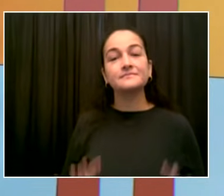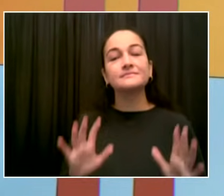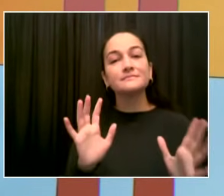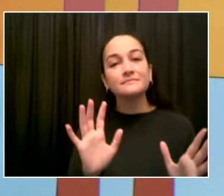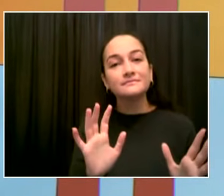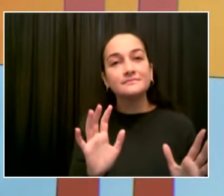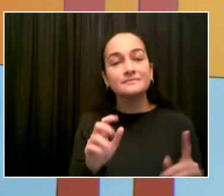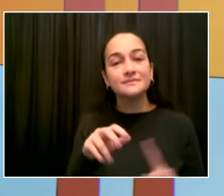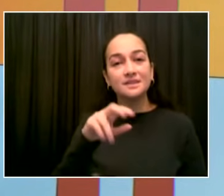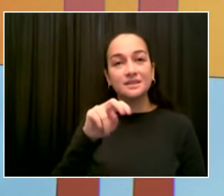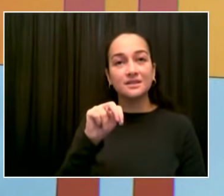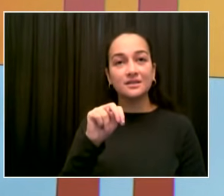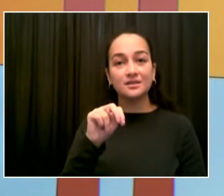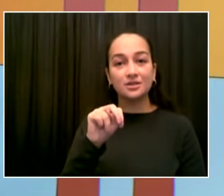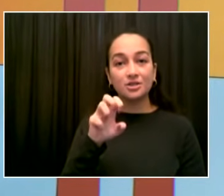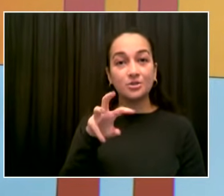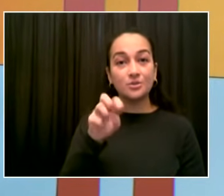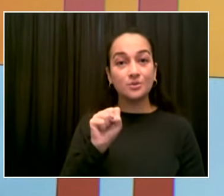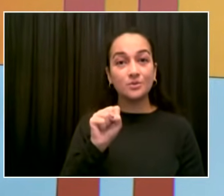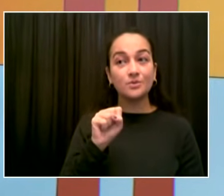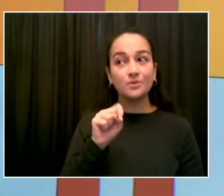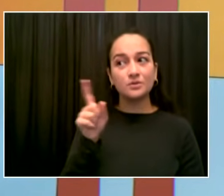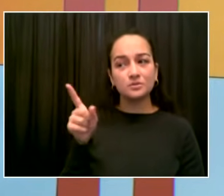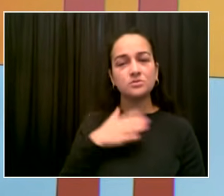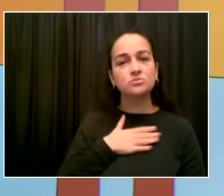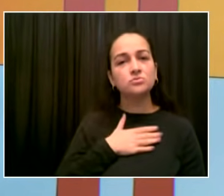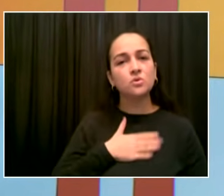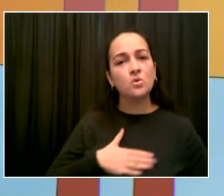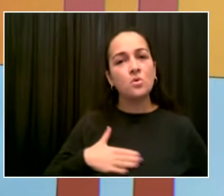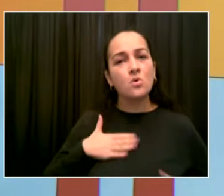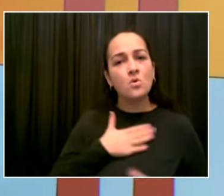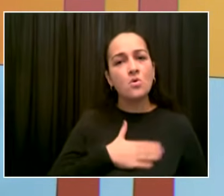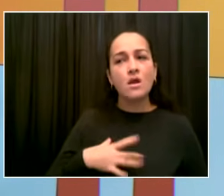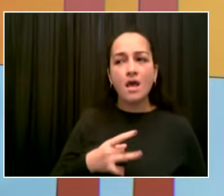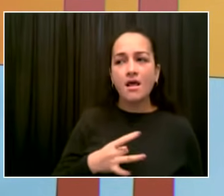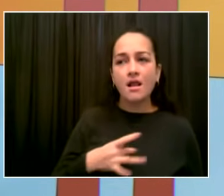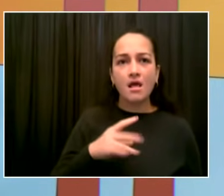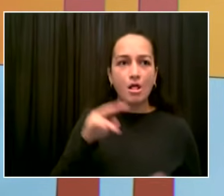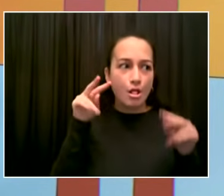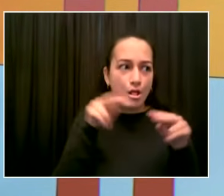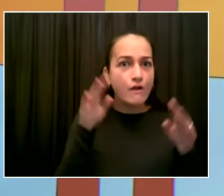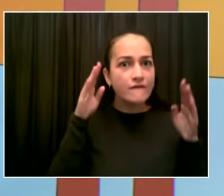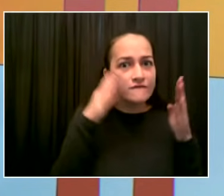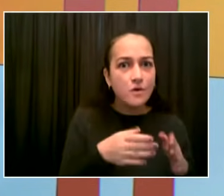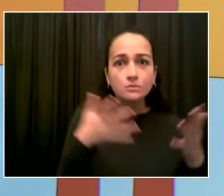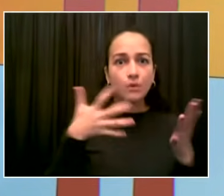NEW YORK CITY. SO IF HE IS REFERRING TO THOSE KINDS OF REALITIES, OF COURSE, HE'S RIGHT TO SAY